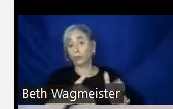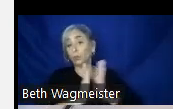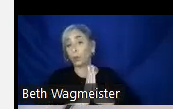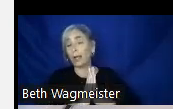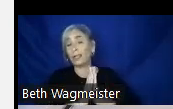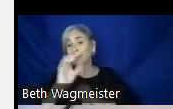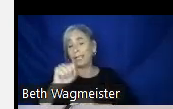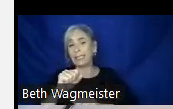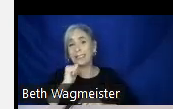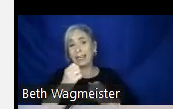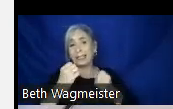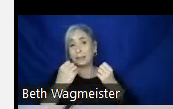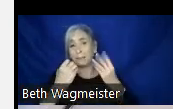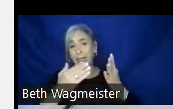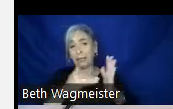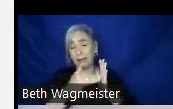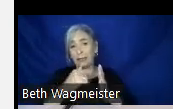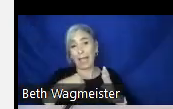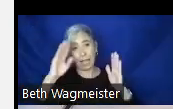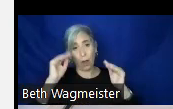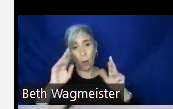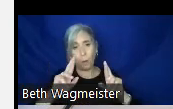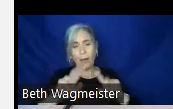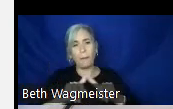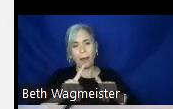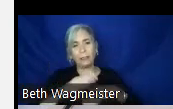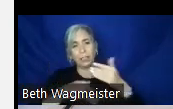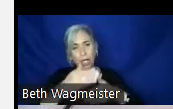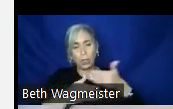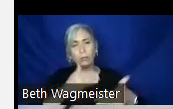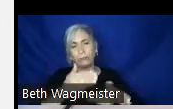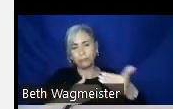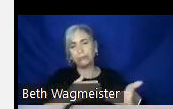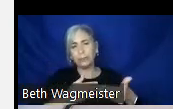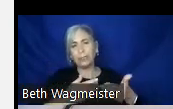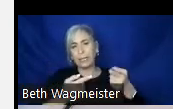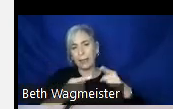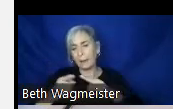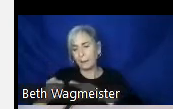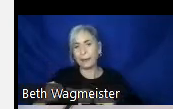Not as many as I would hope. It is slowly starting to happen. We also just feel it